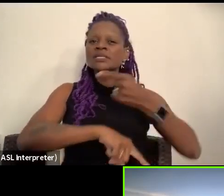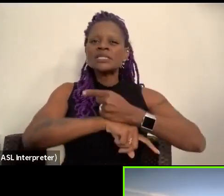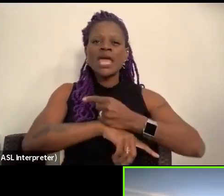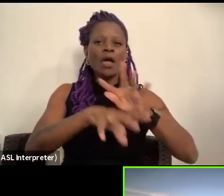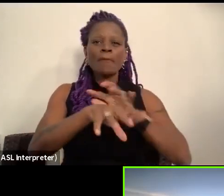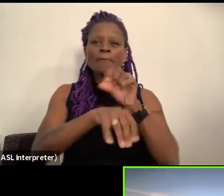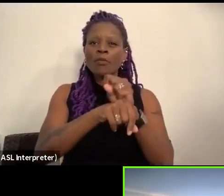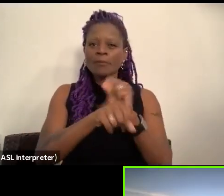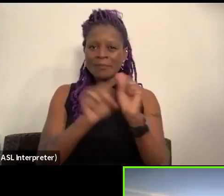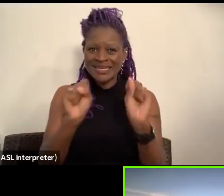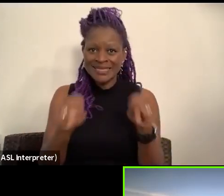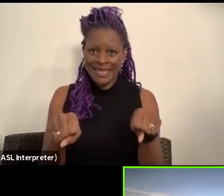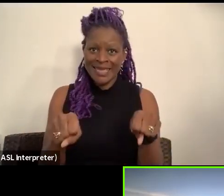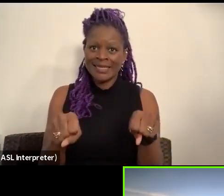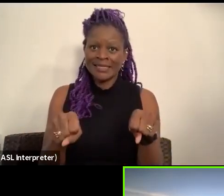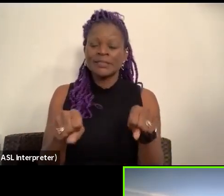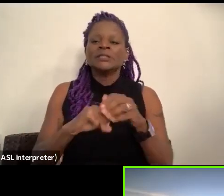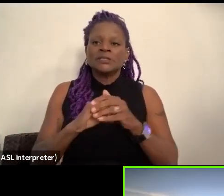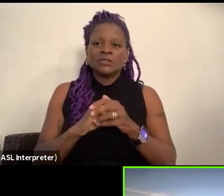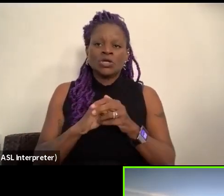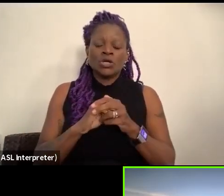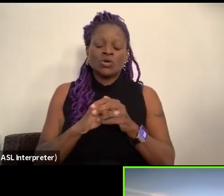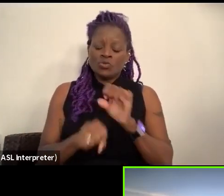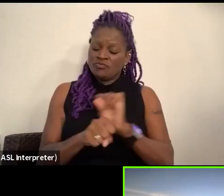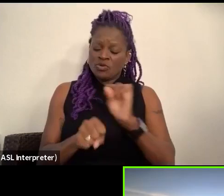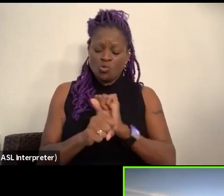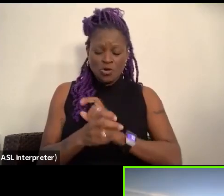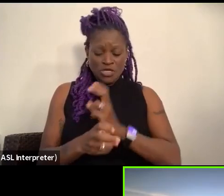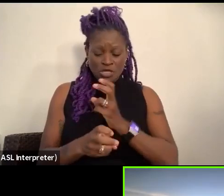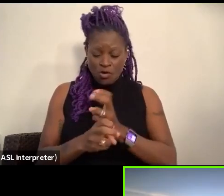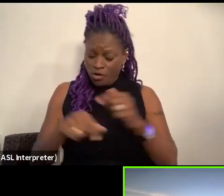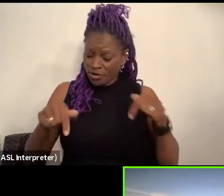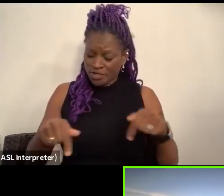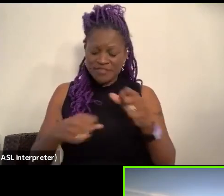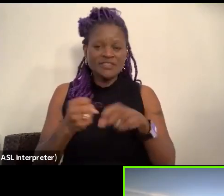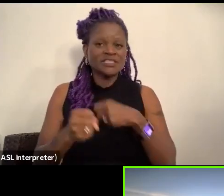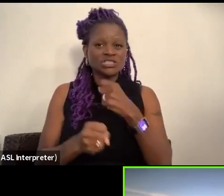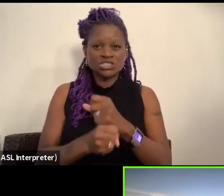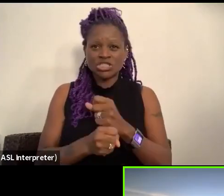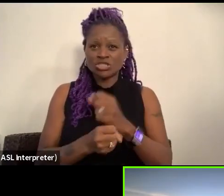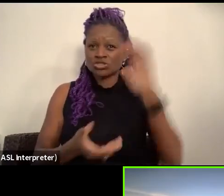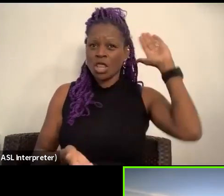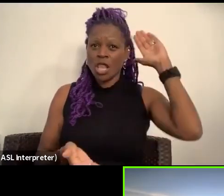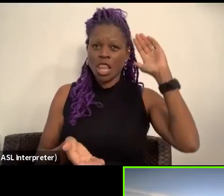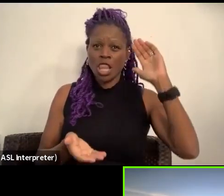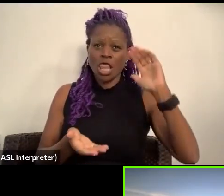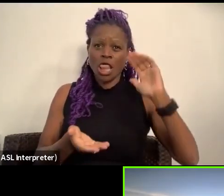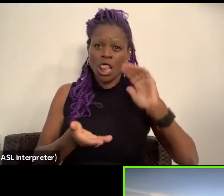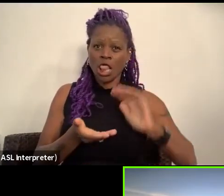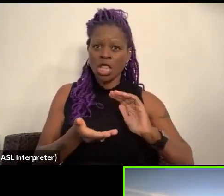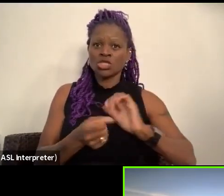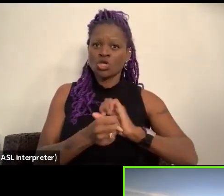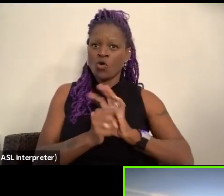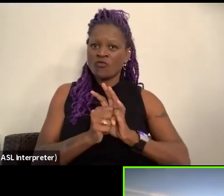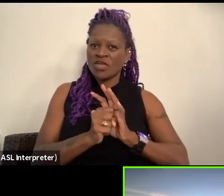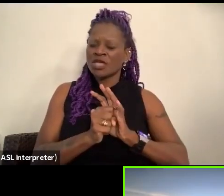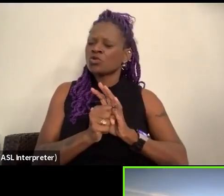So we have worked really hard this past year to mitigate covid and we're really on the cusp of reopening and returning to a